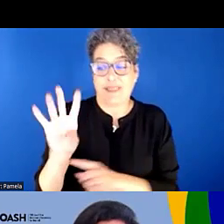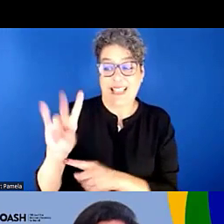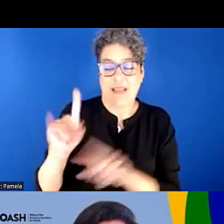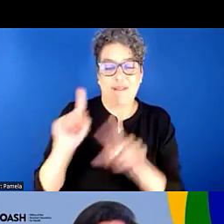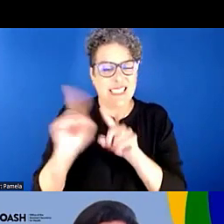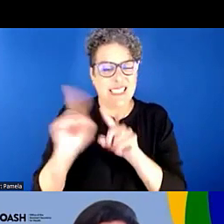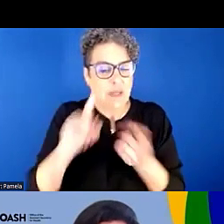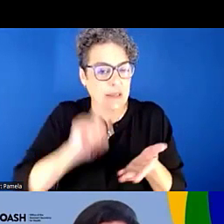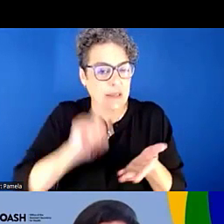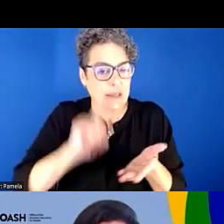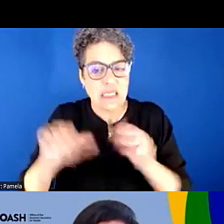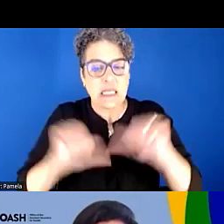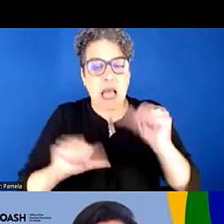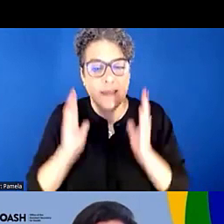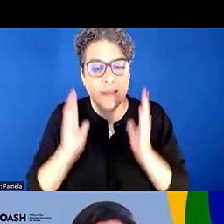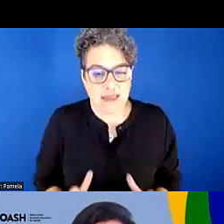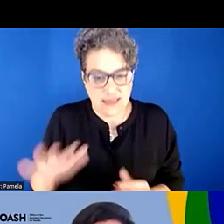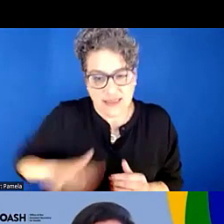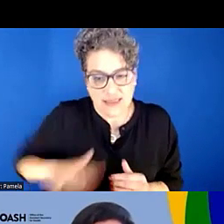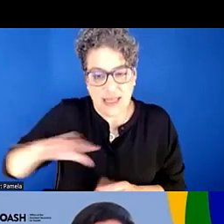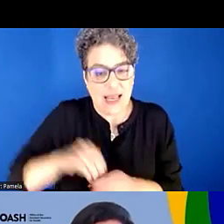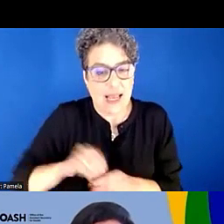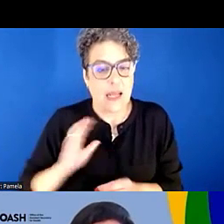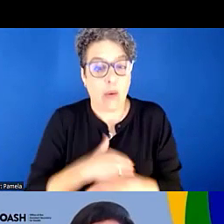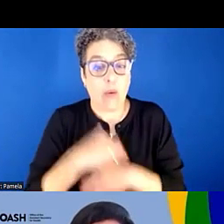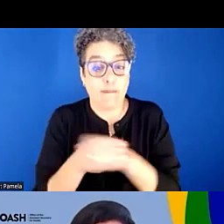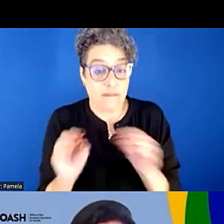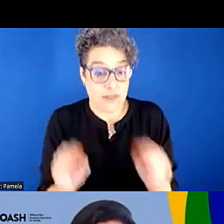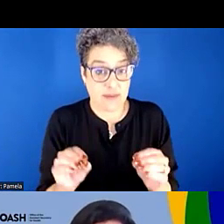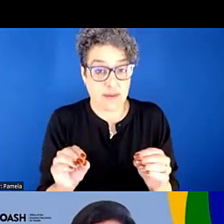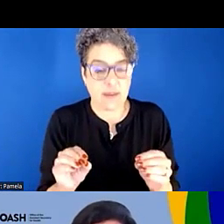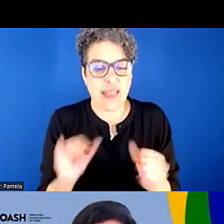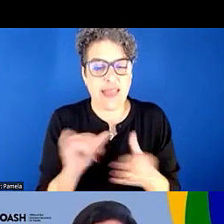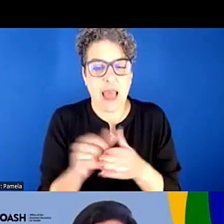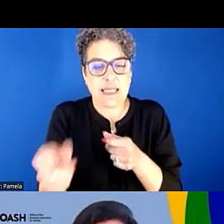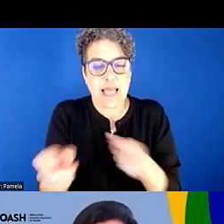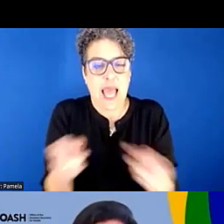in our office handling research-misconduct allegations